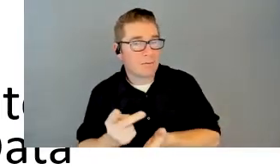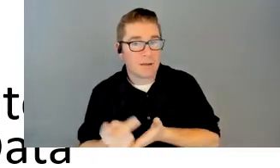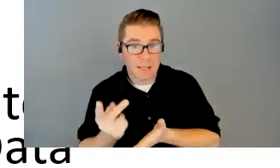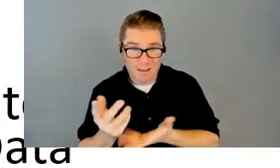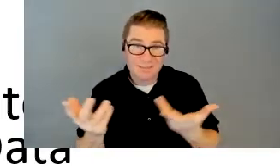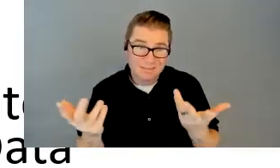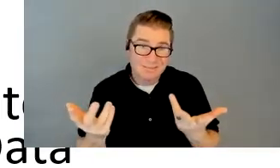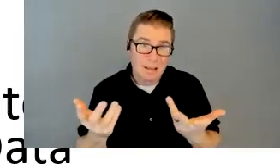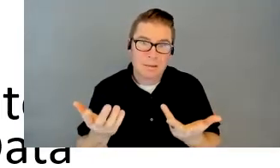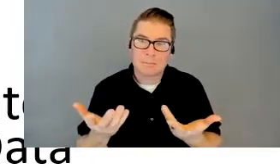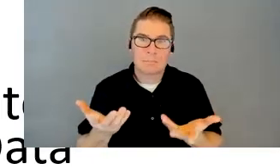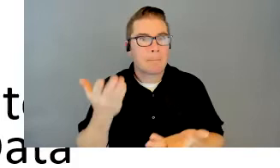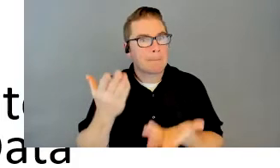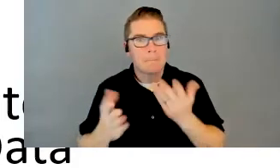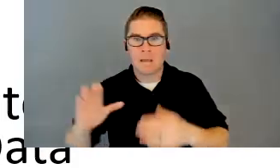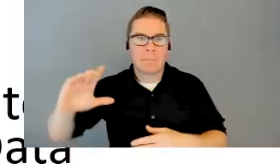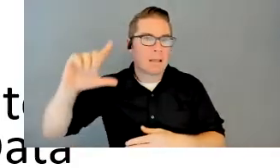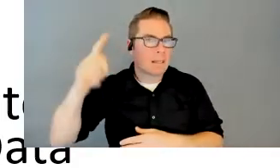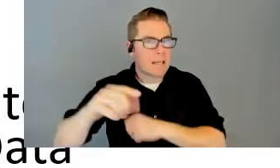in the spring, two years from now, we don't know.